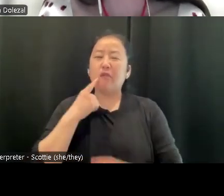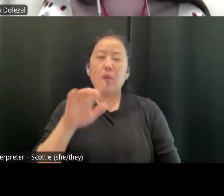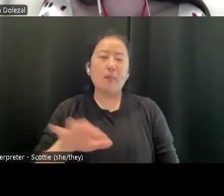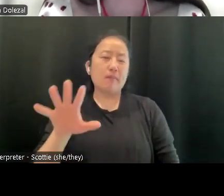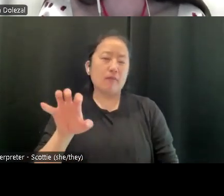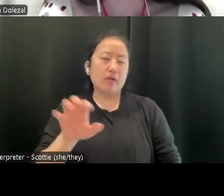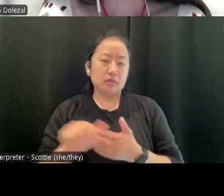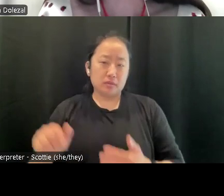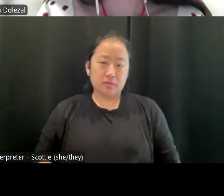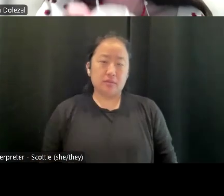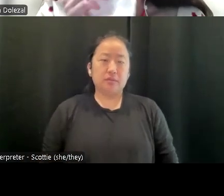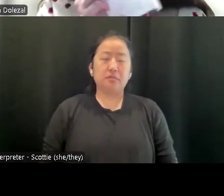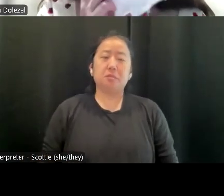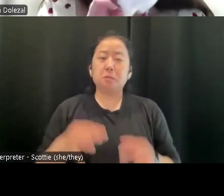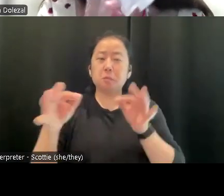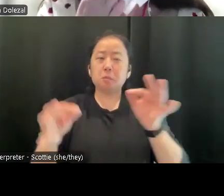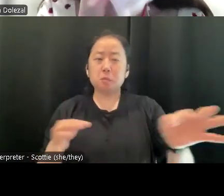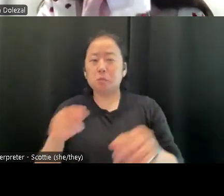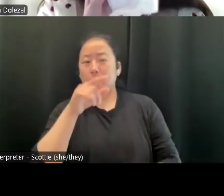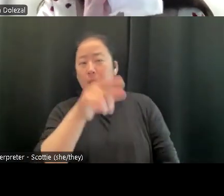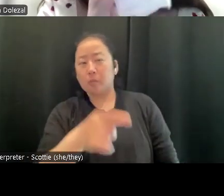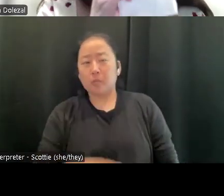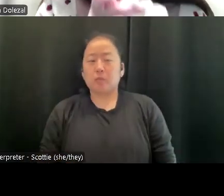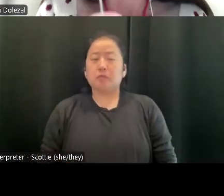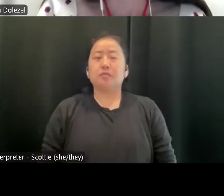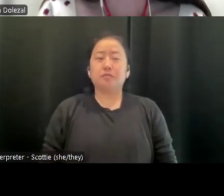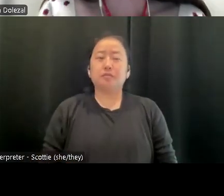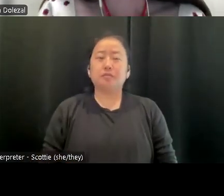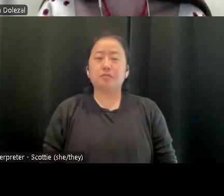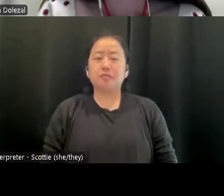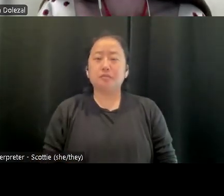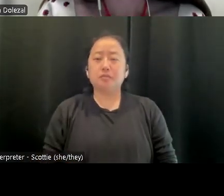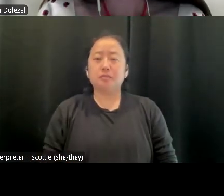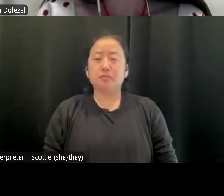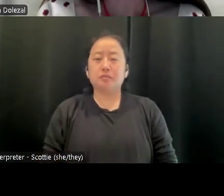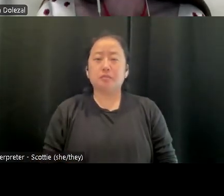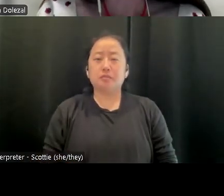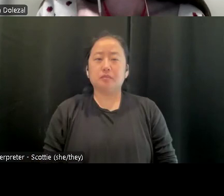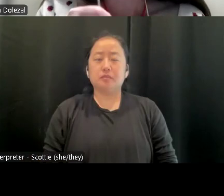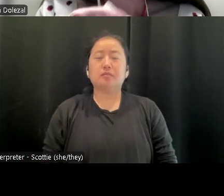There are instructions on that link there, zoo a neat opportunity for somebody that